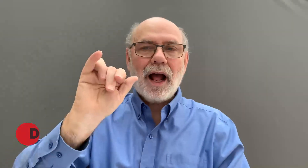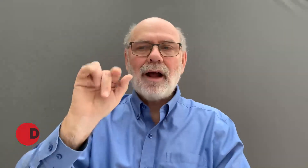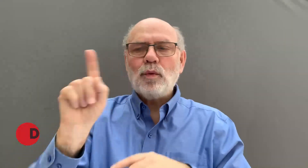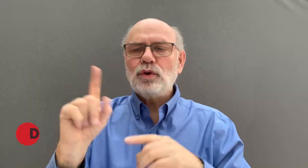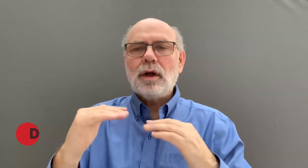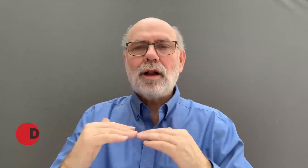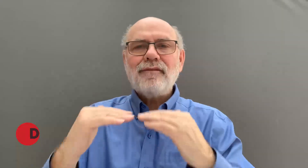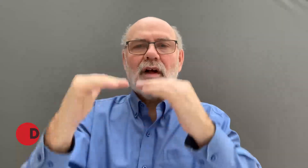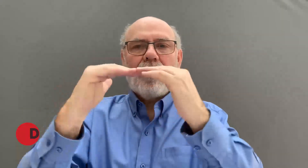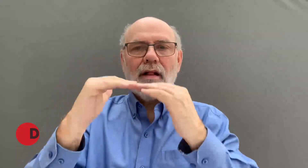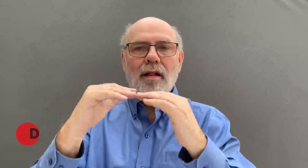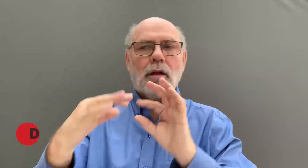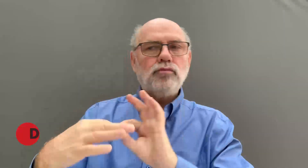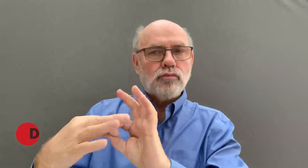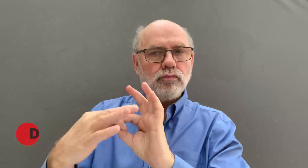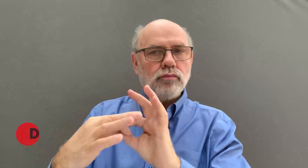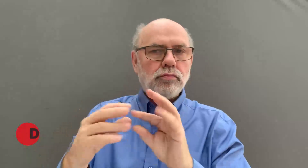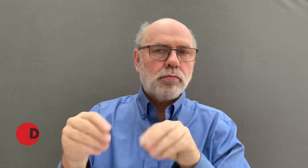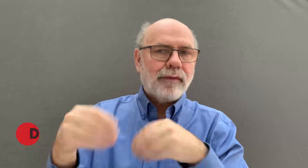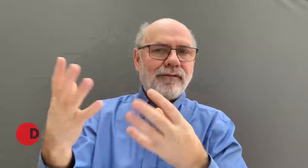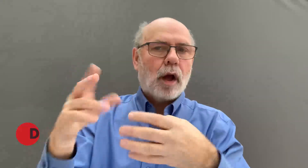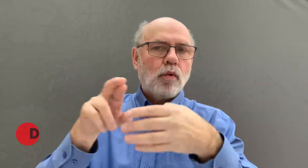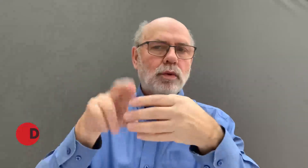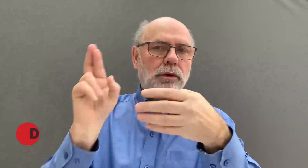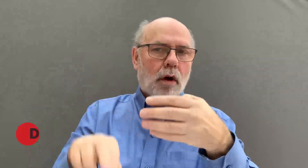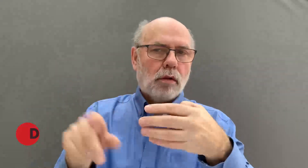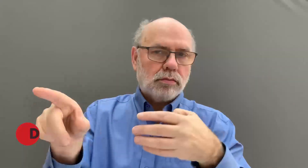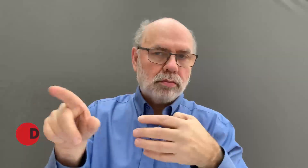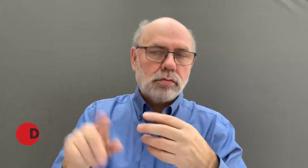and provide results.